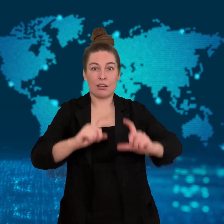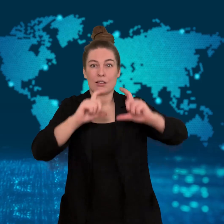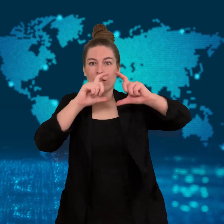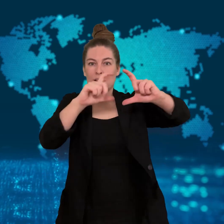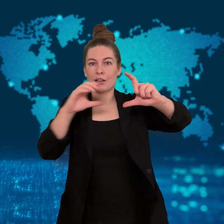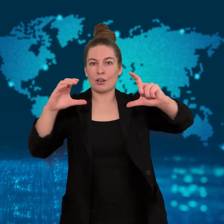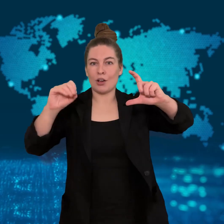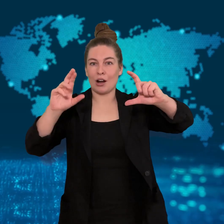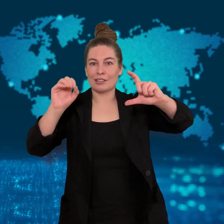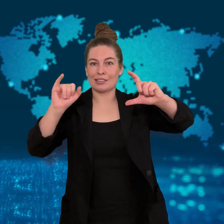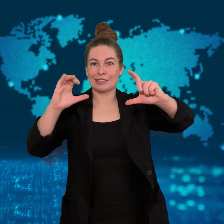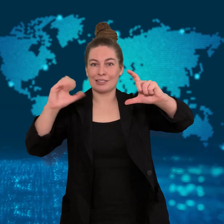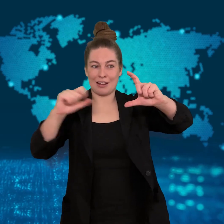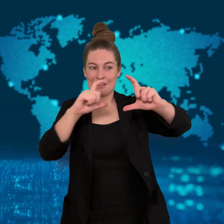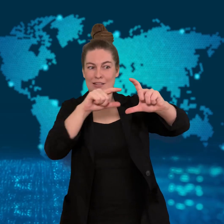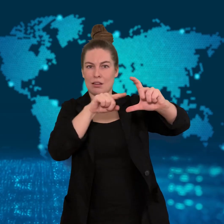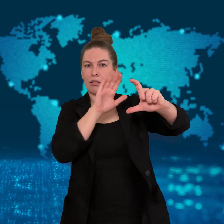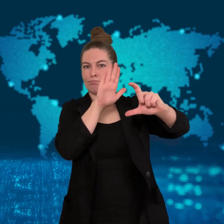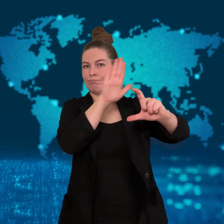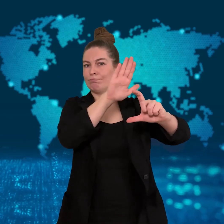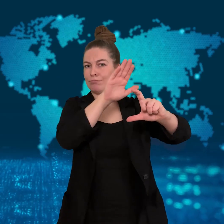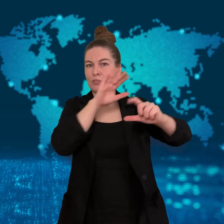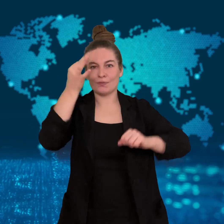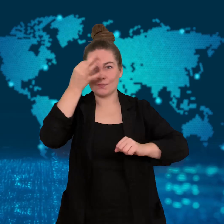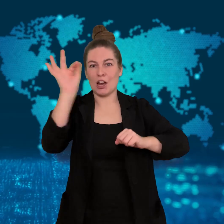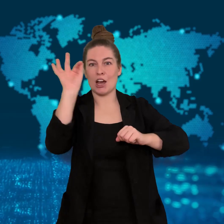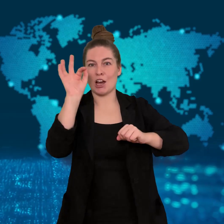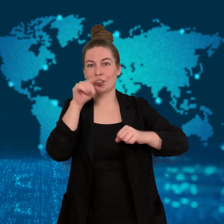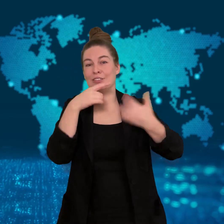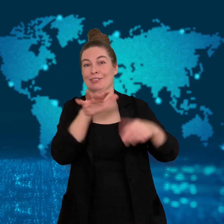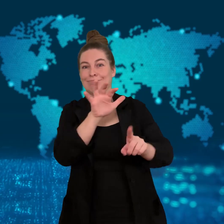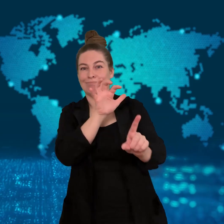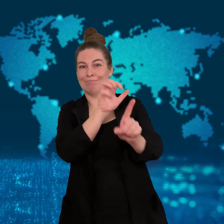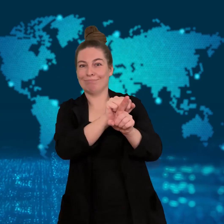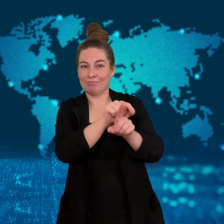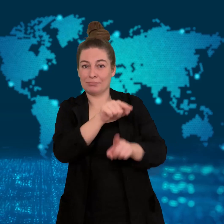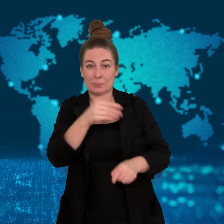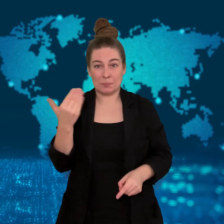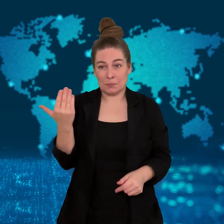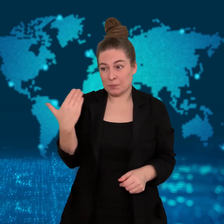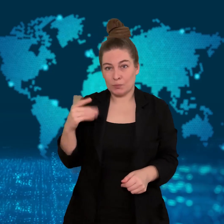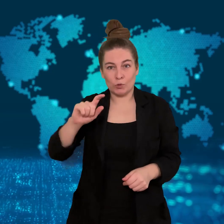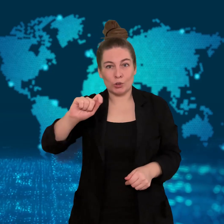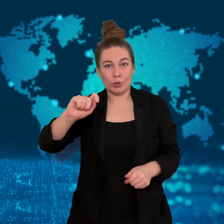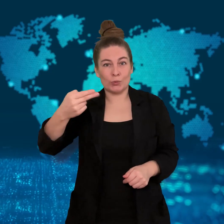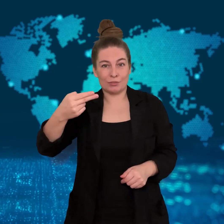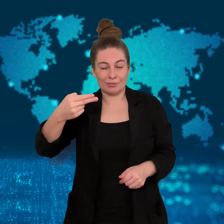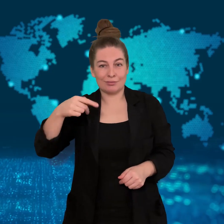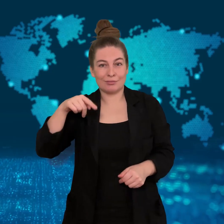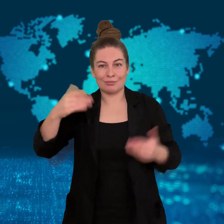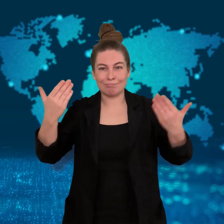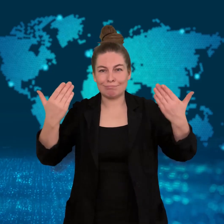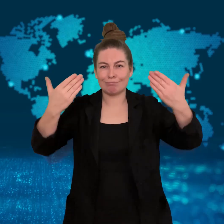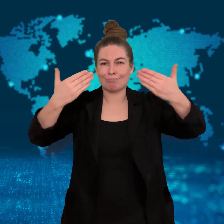This week, he was found on the French island of Corsica.